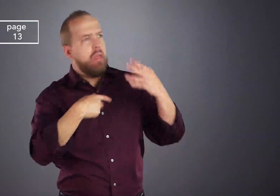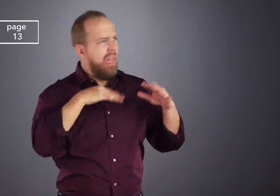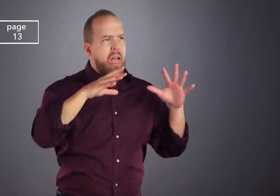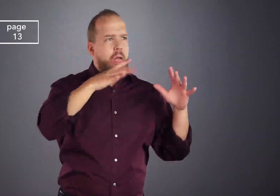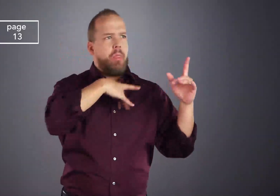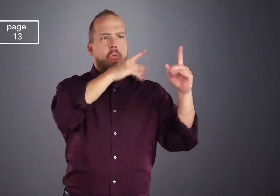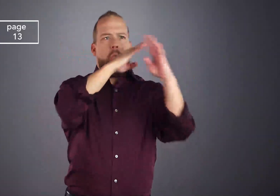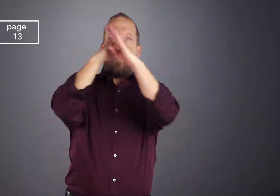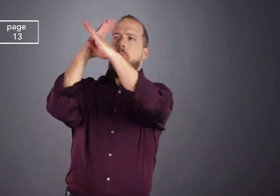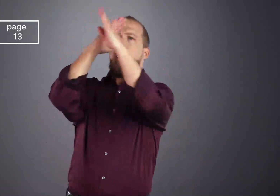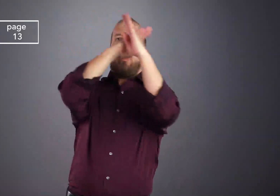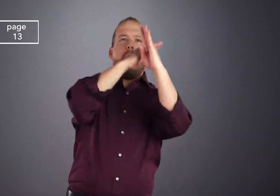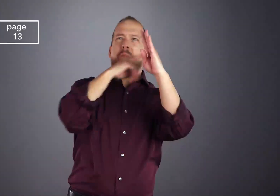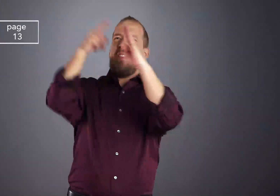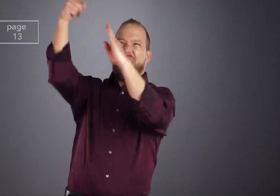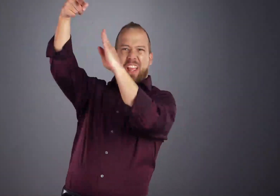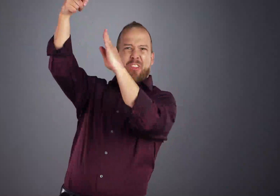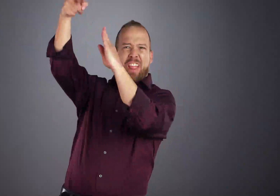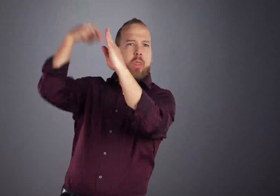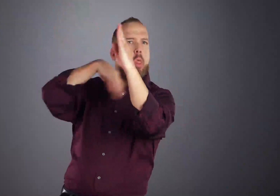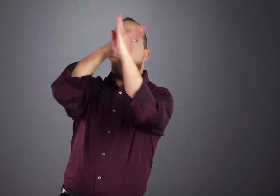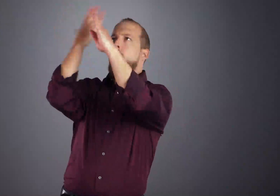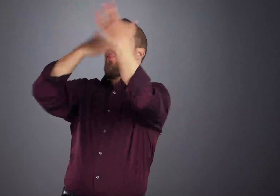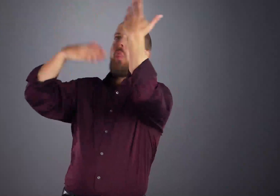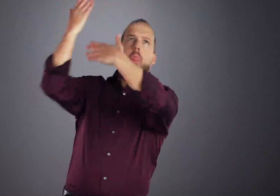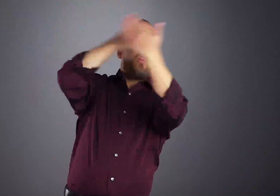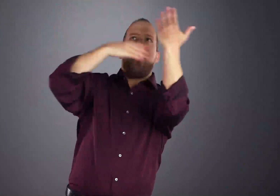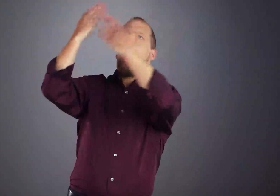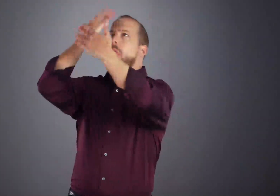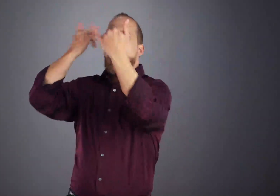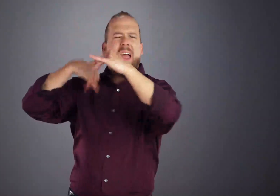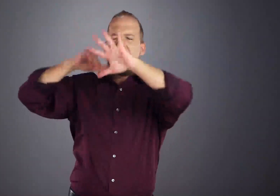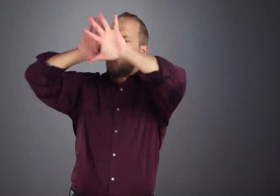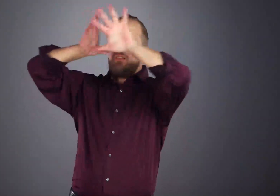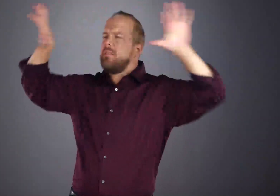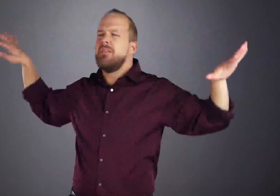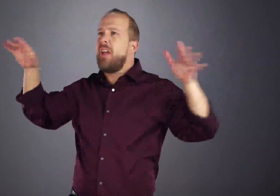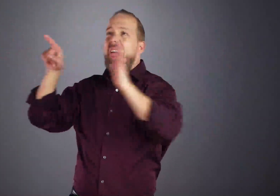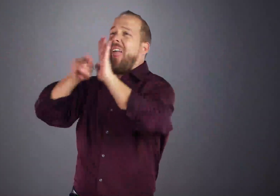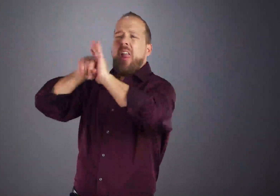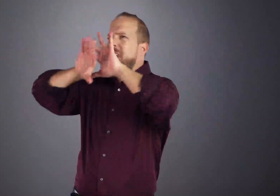mostly those within myself. And so it had been ever since.